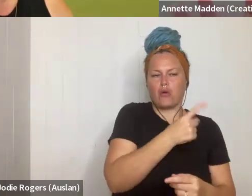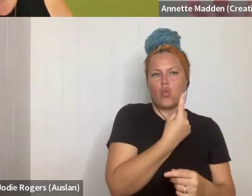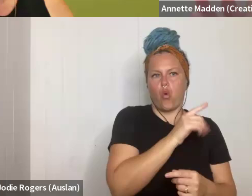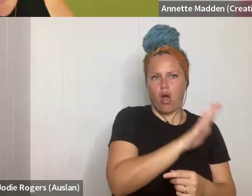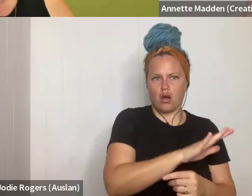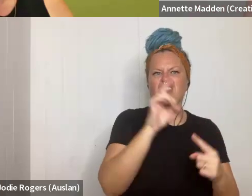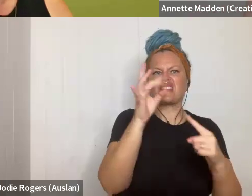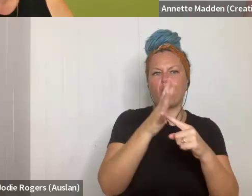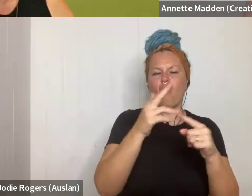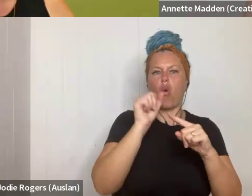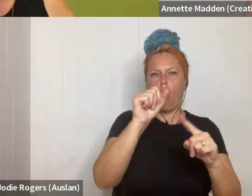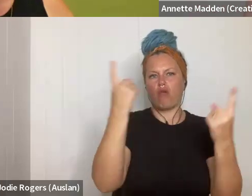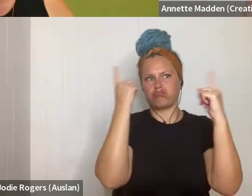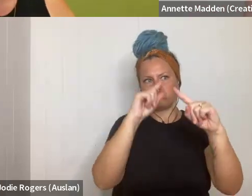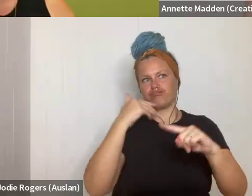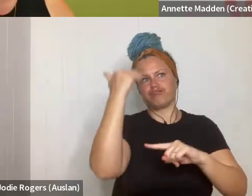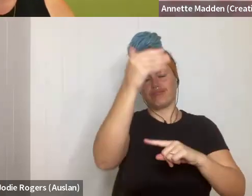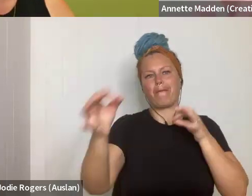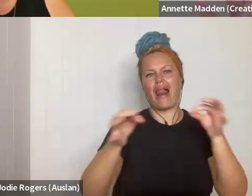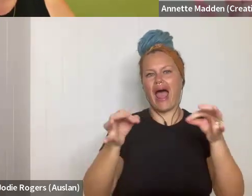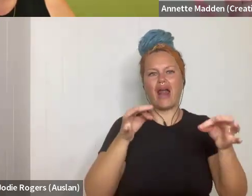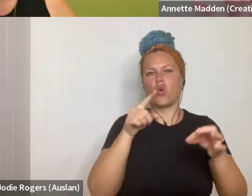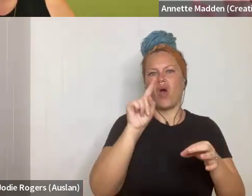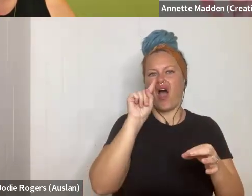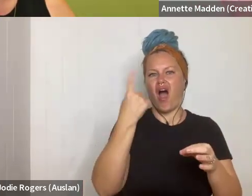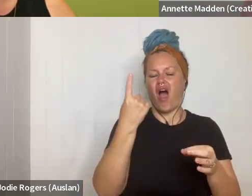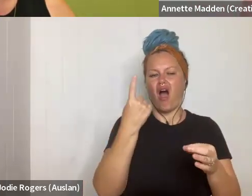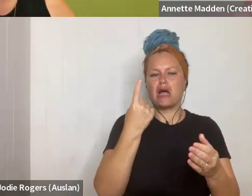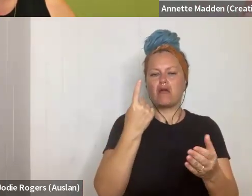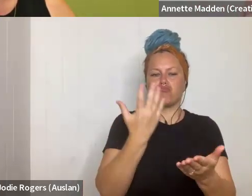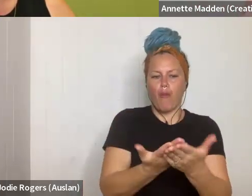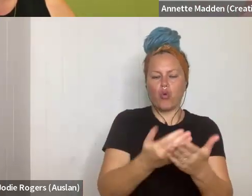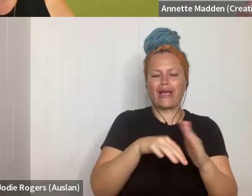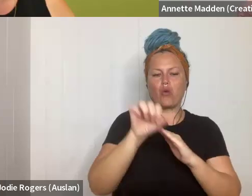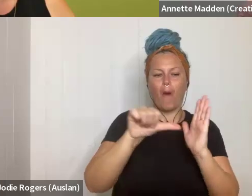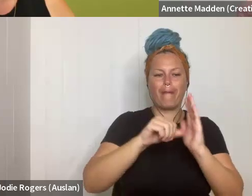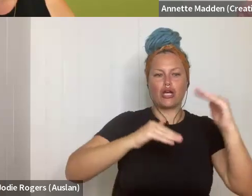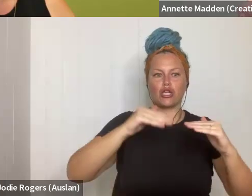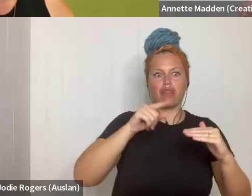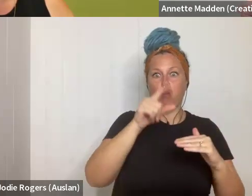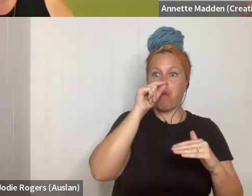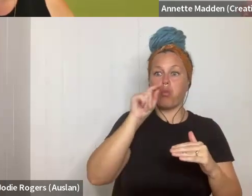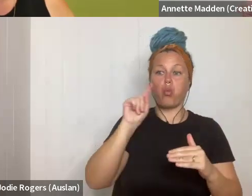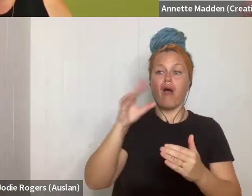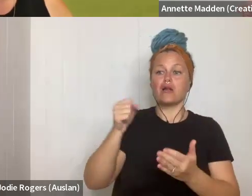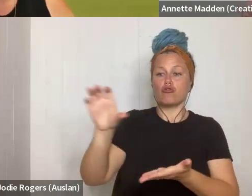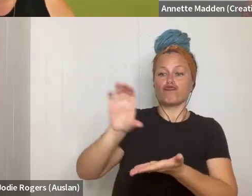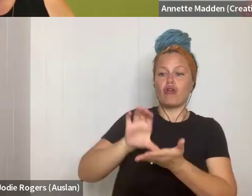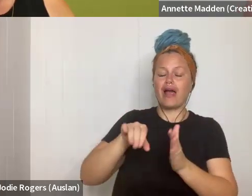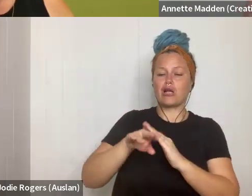closing date, September 2024 arts projects for organisations closing date that you would be ineligible for. So it's just important